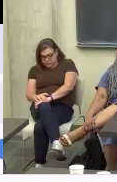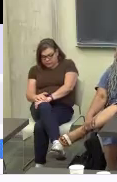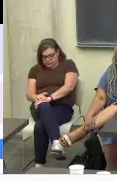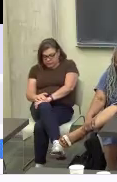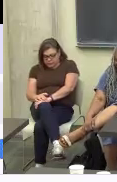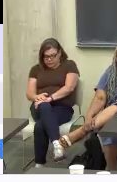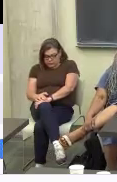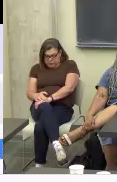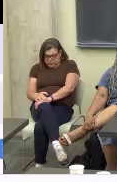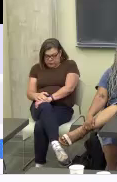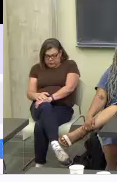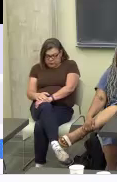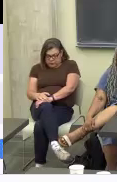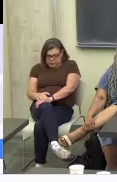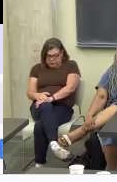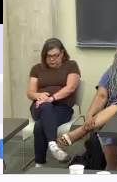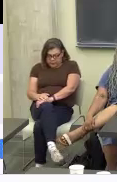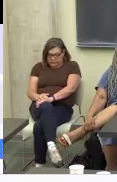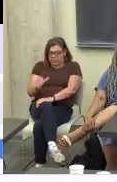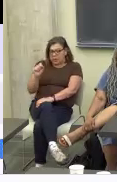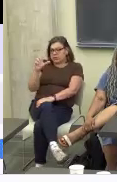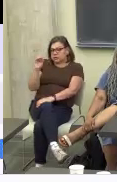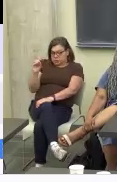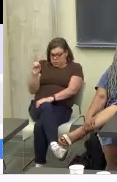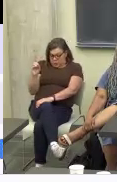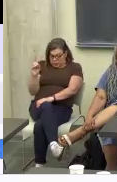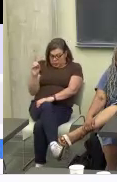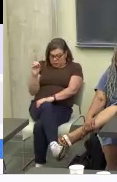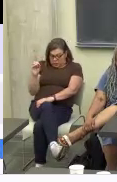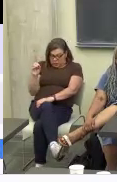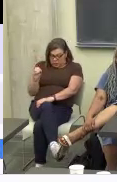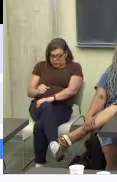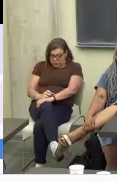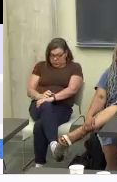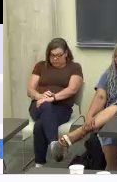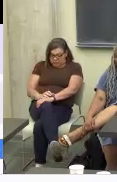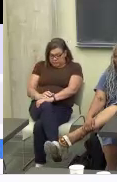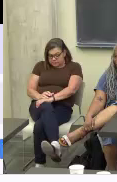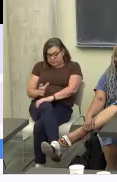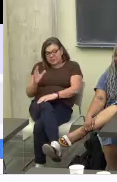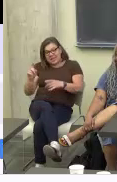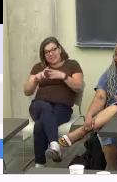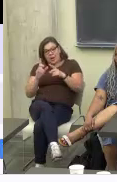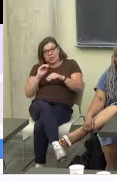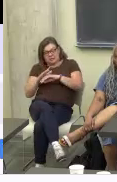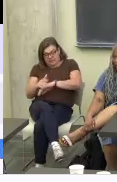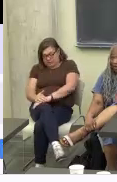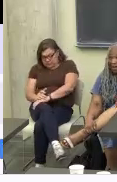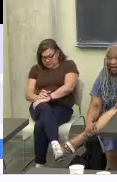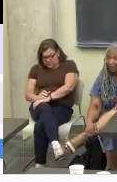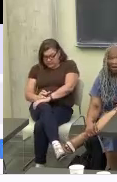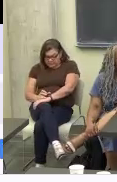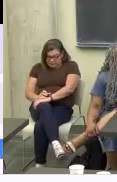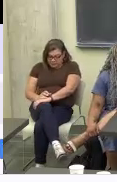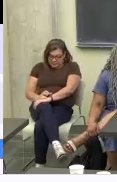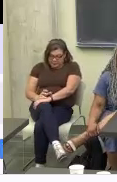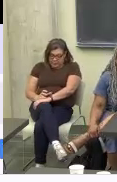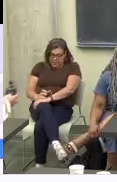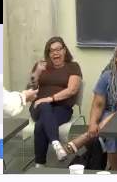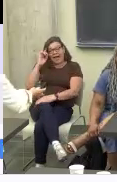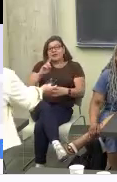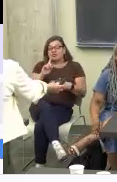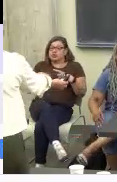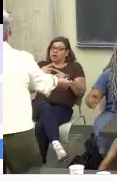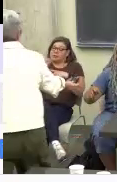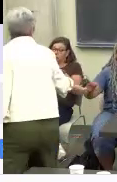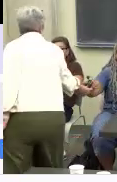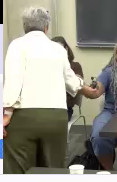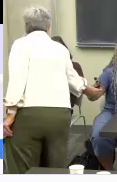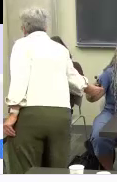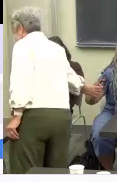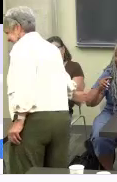to affect that world domination. So what do we do about that?